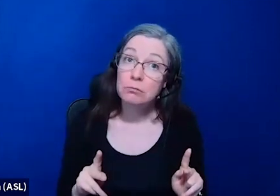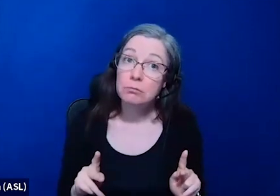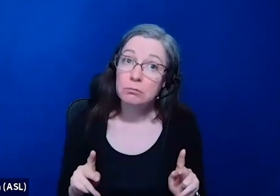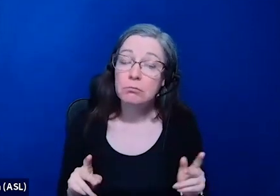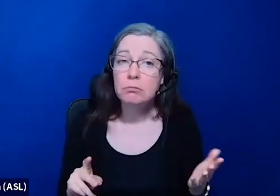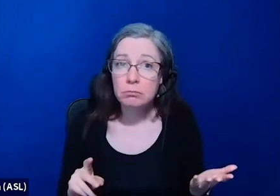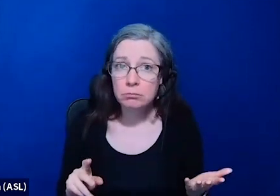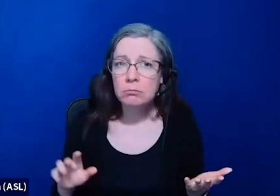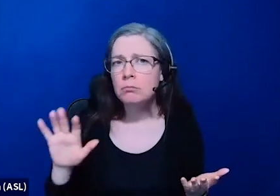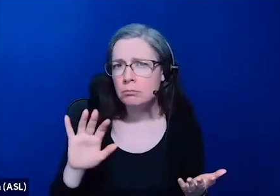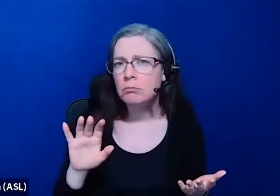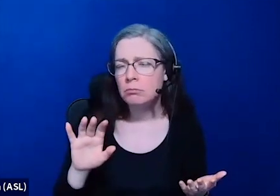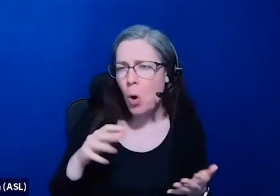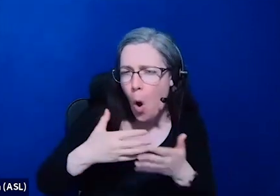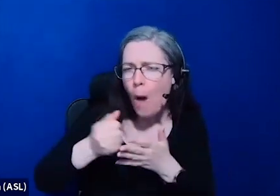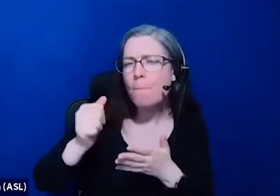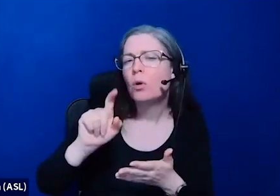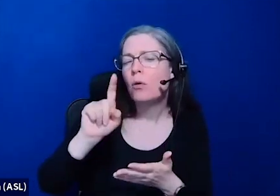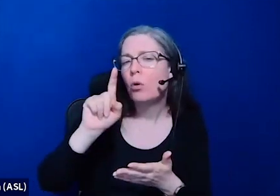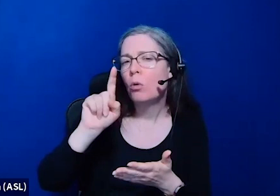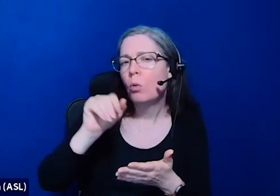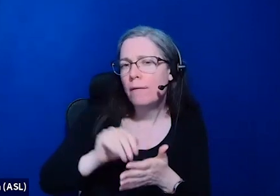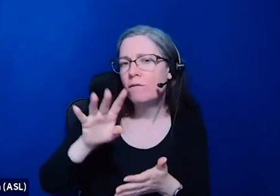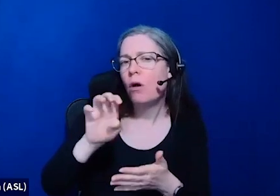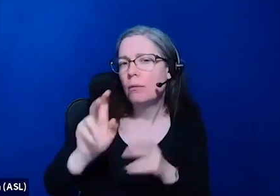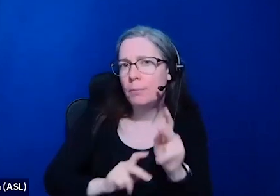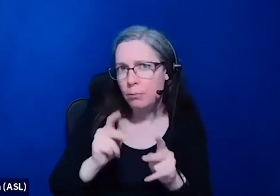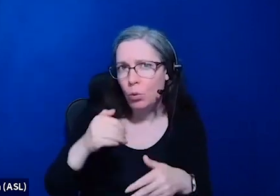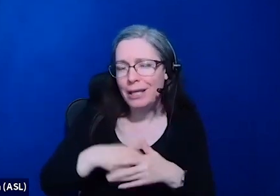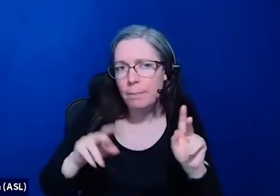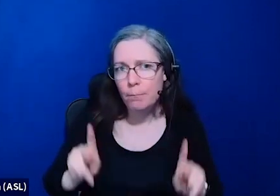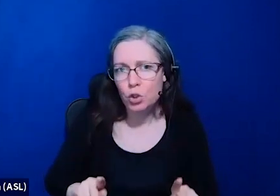There were 1,400 people who went to in-person cognitive testing,